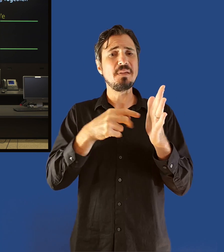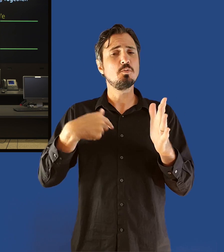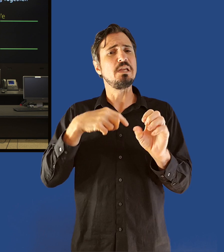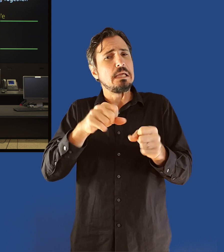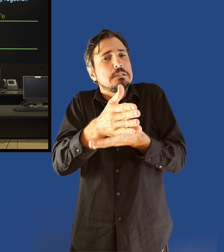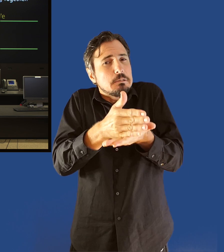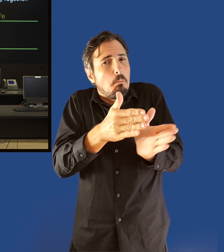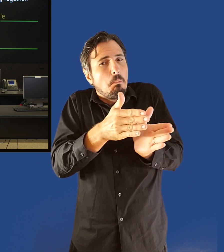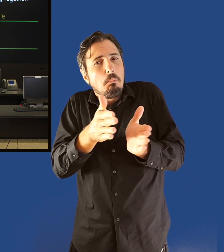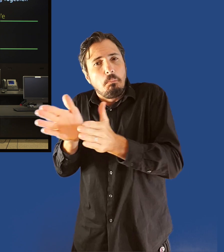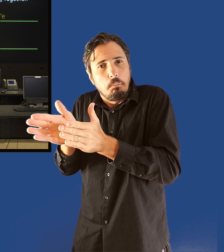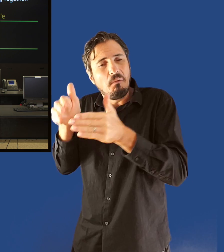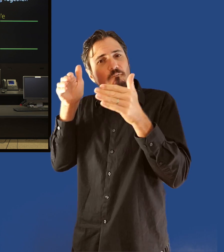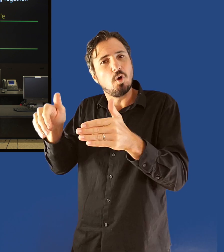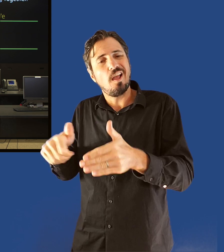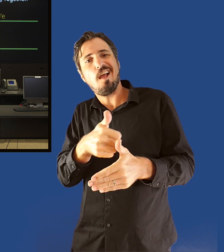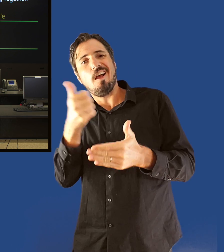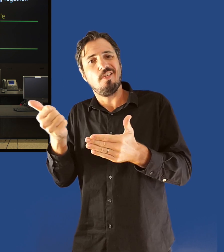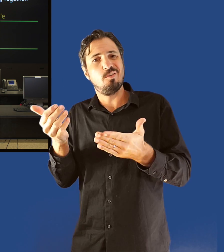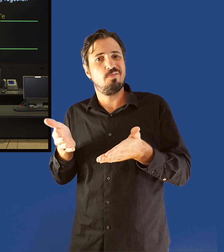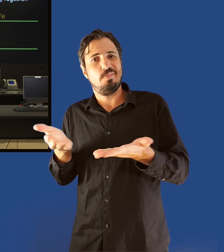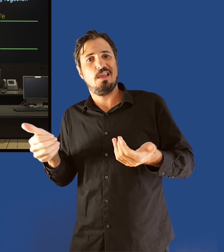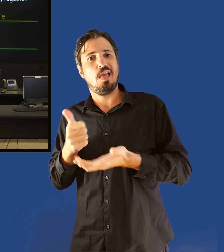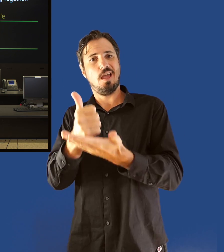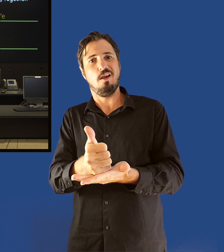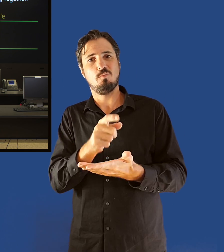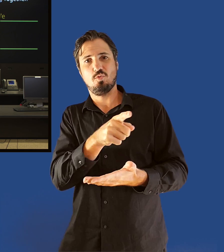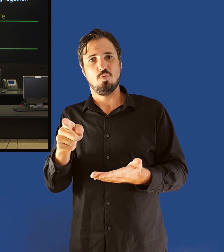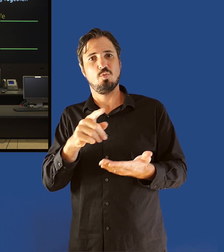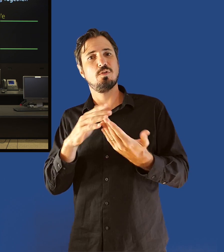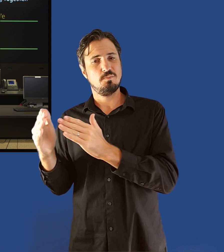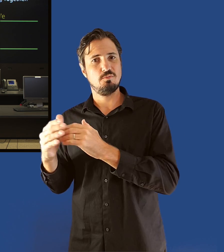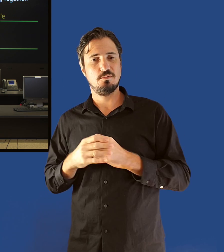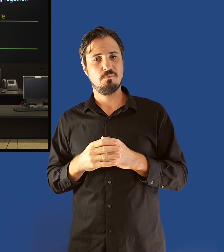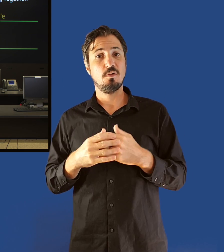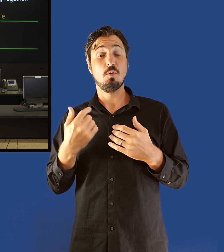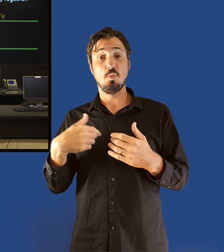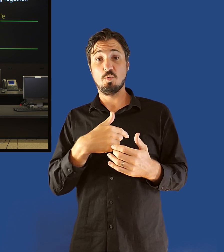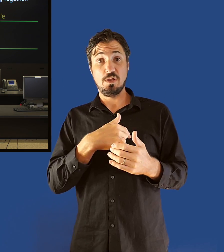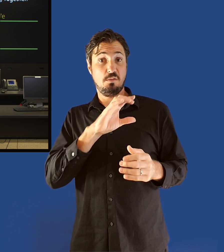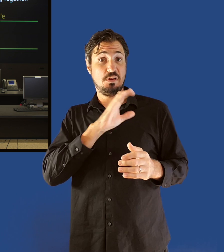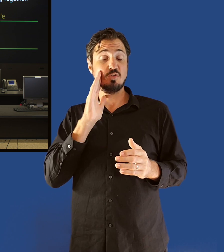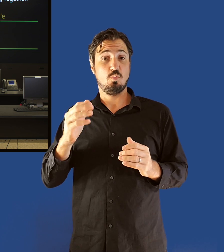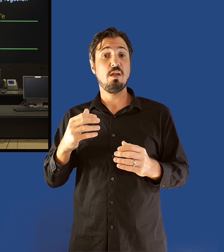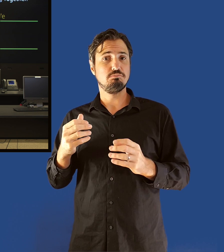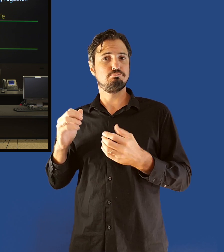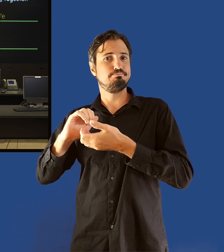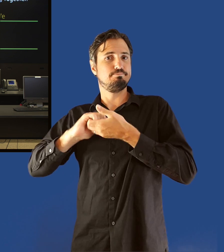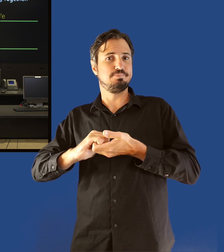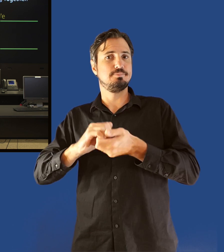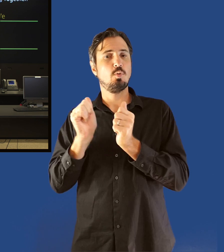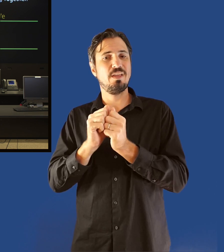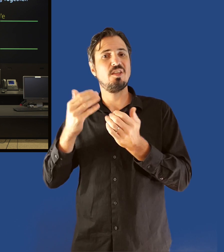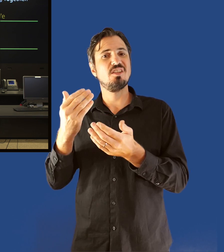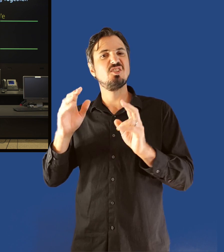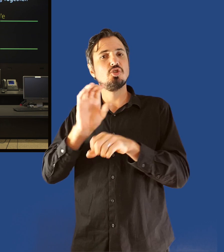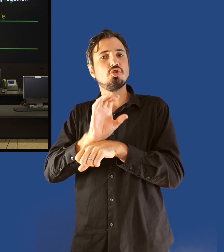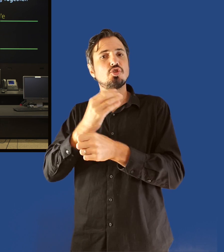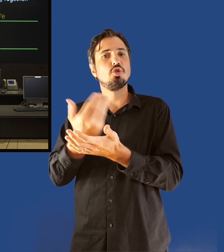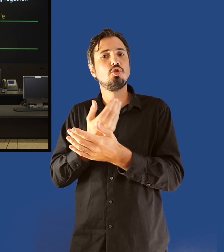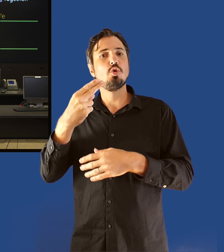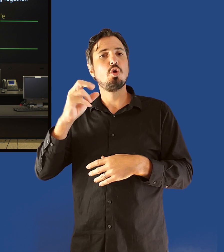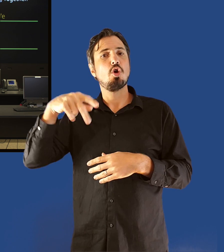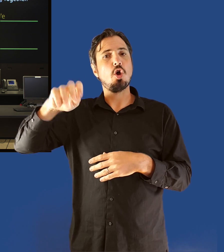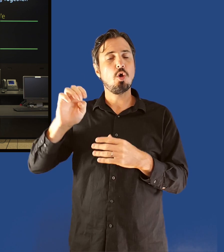Beginning tomorrow, the Kauai Police Department is partnering with New Hope Lihue to provide free breakfast meals to keiki and youth, ages 18 and under.